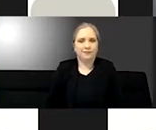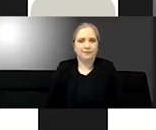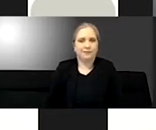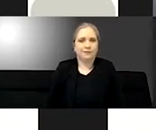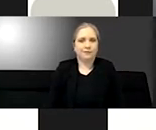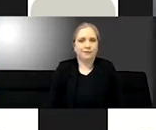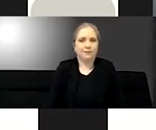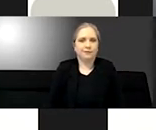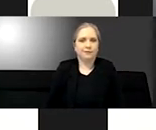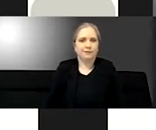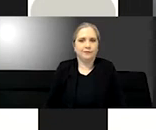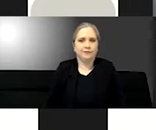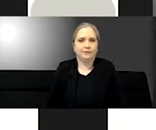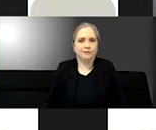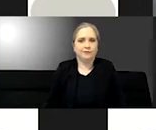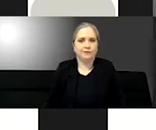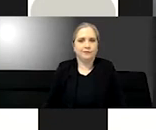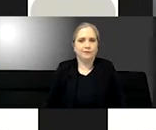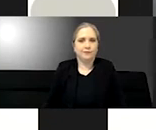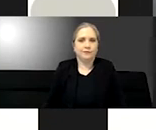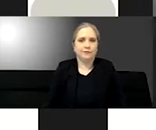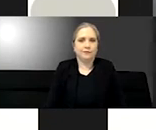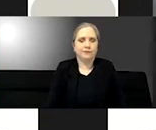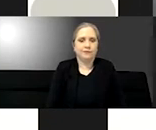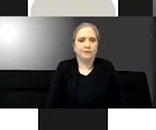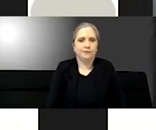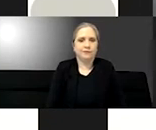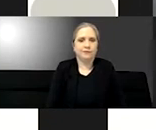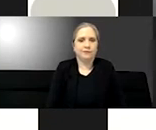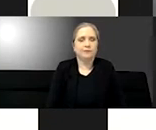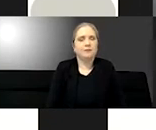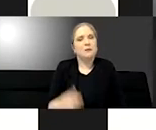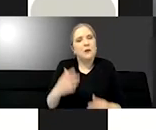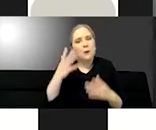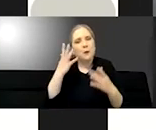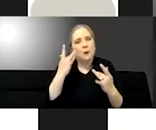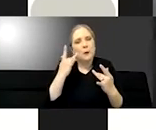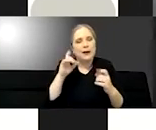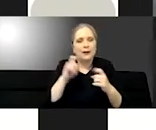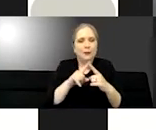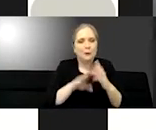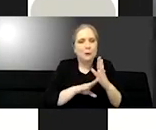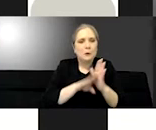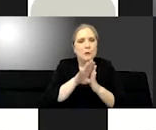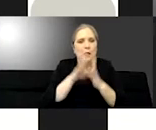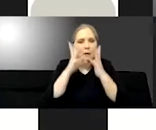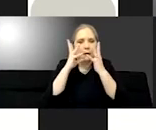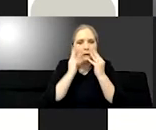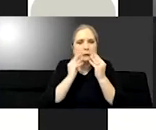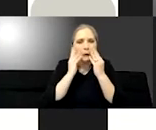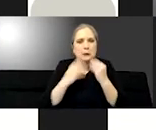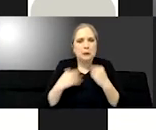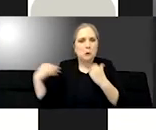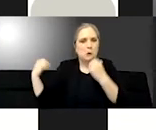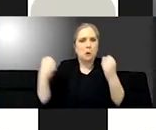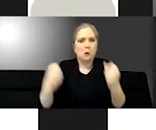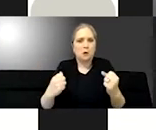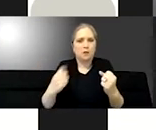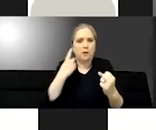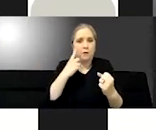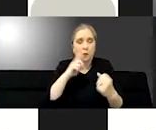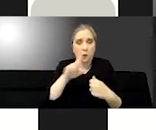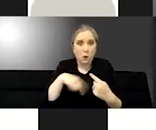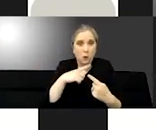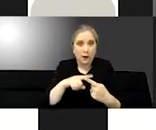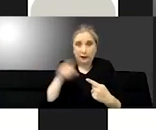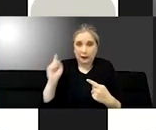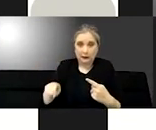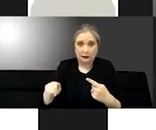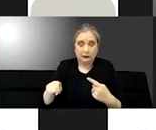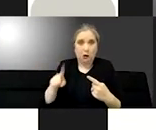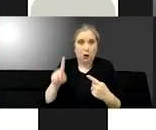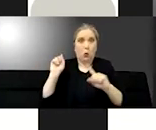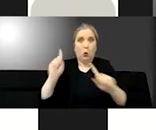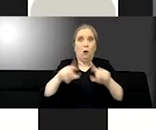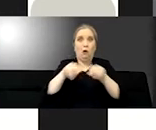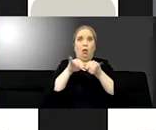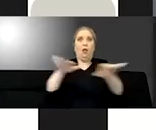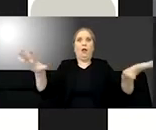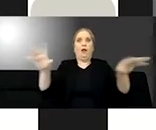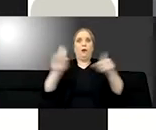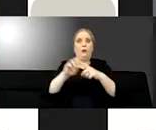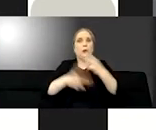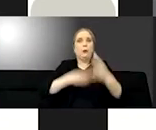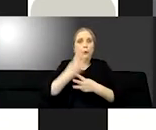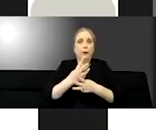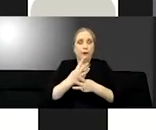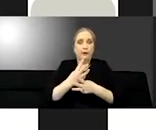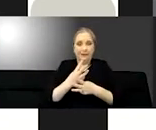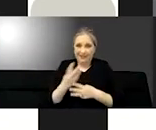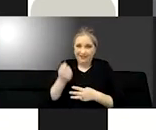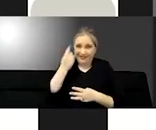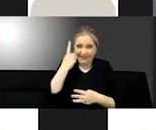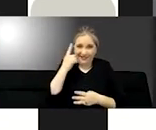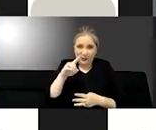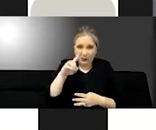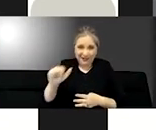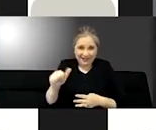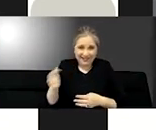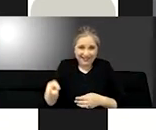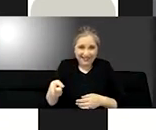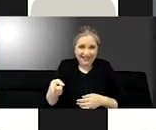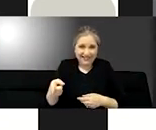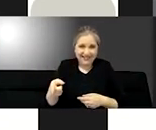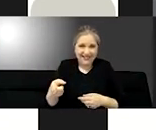Sorry. I think we were moving around here.